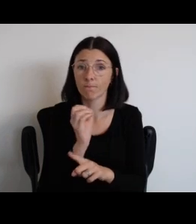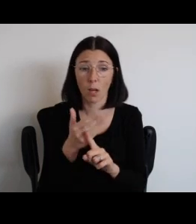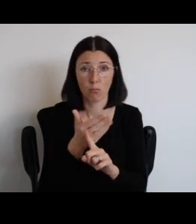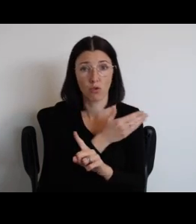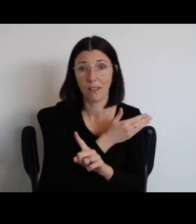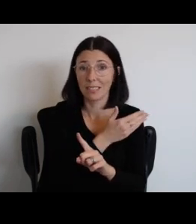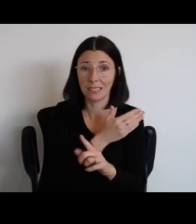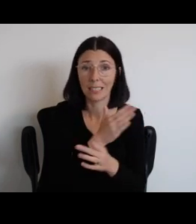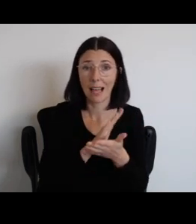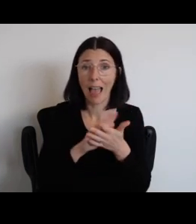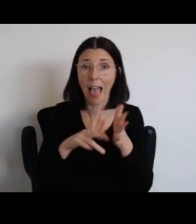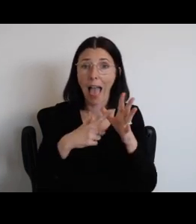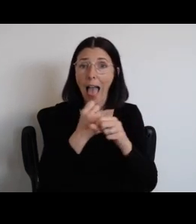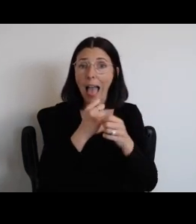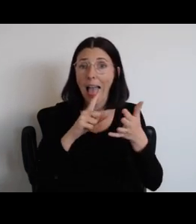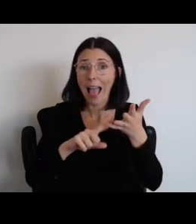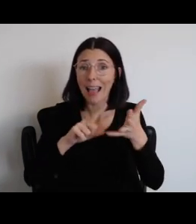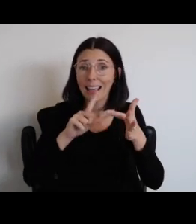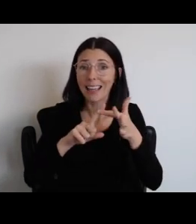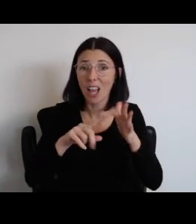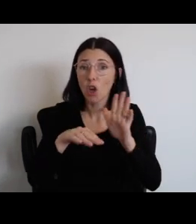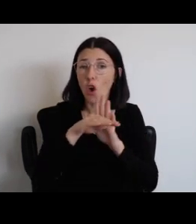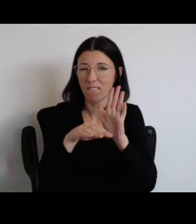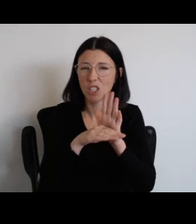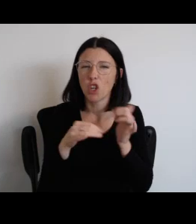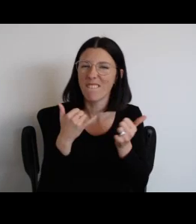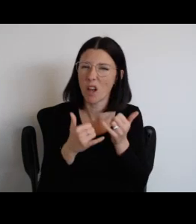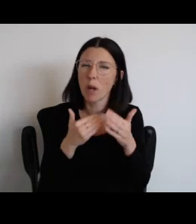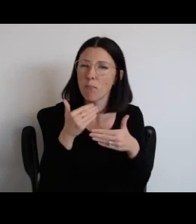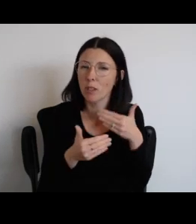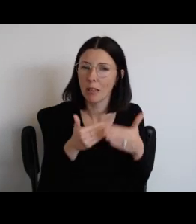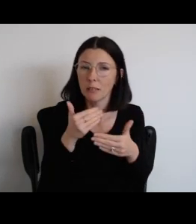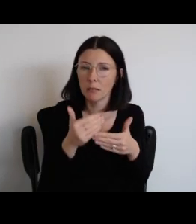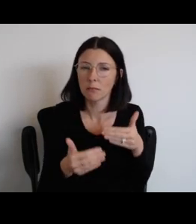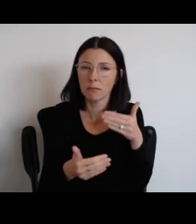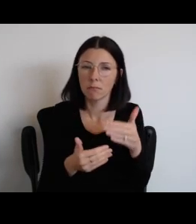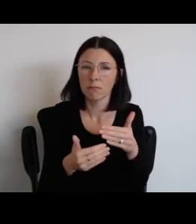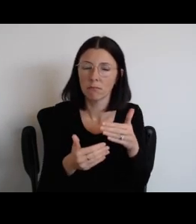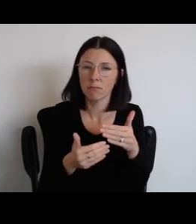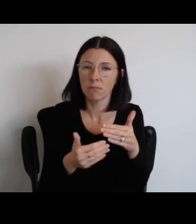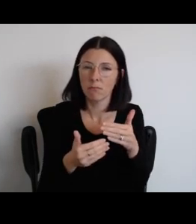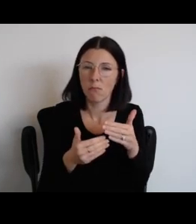really seen as quite procedural as a decision about which is the home country that a child